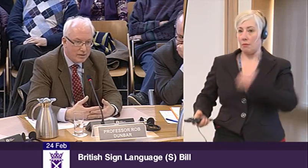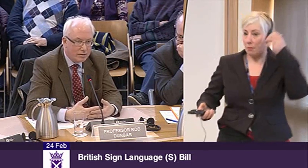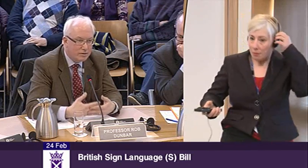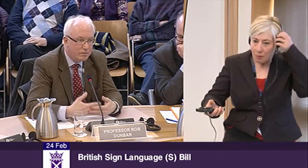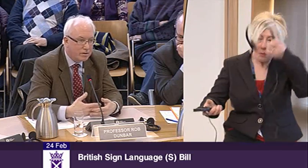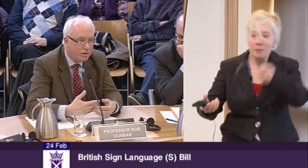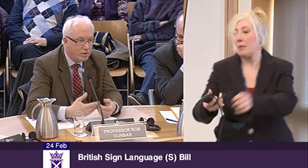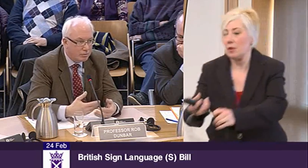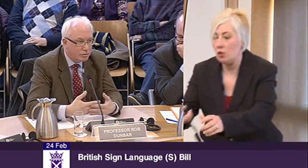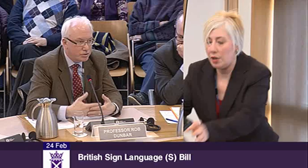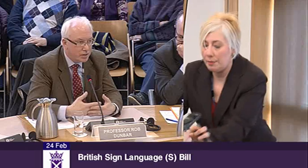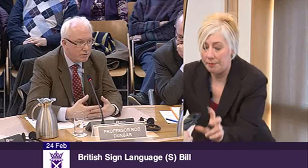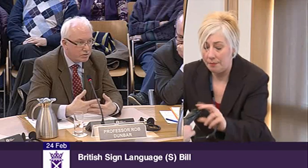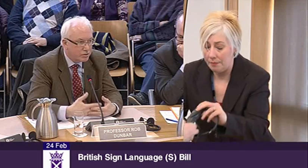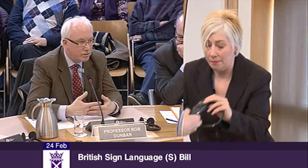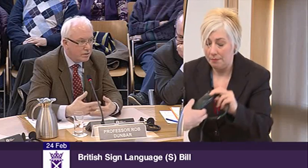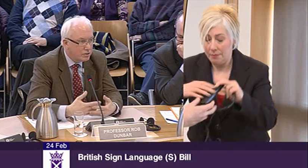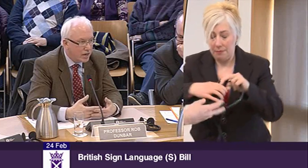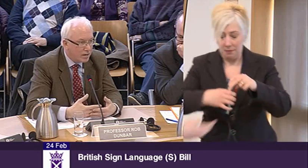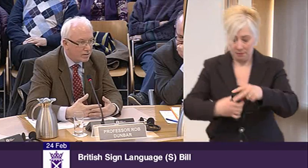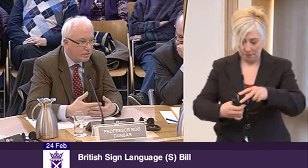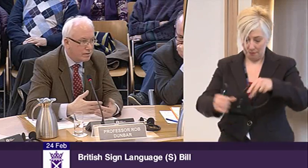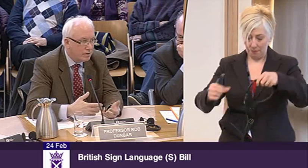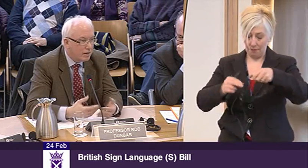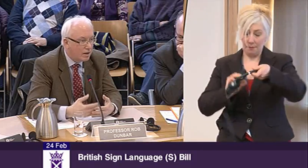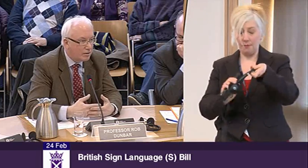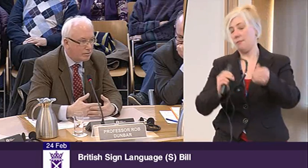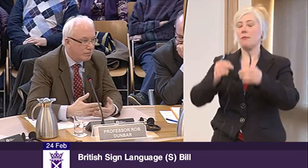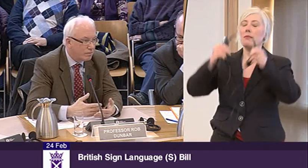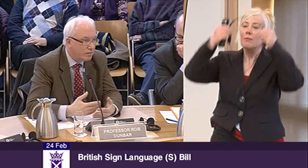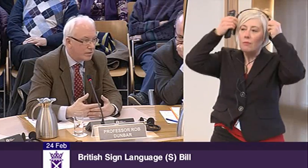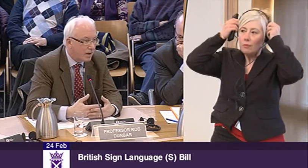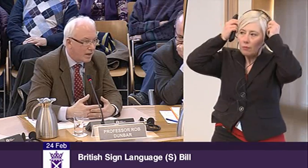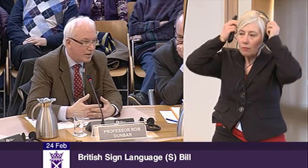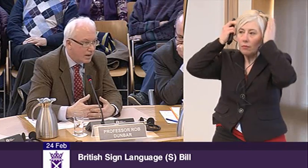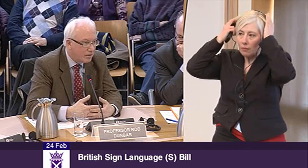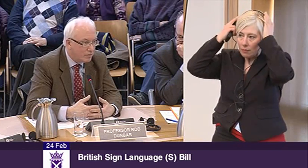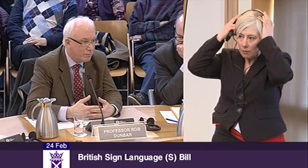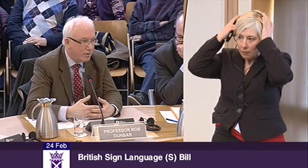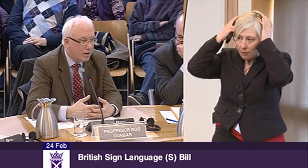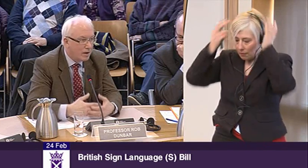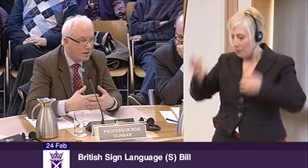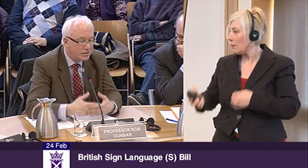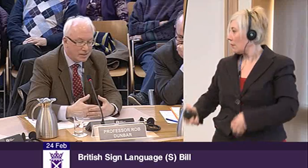Also, when public bodies get accustomed to providing services in another language, it